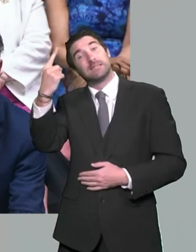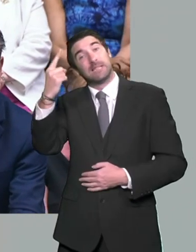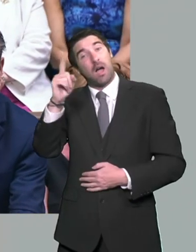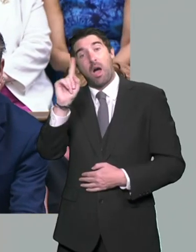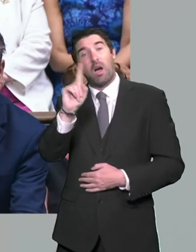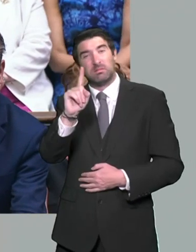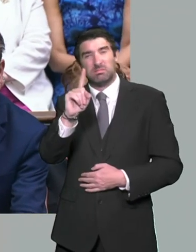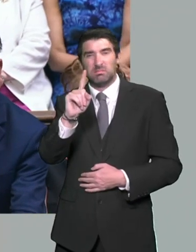measurements.